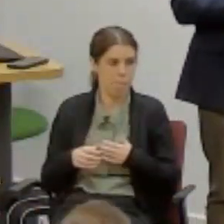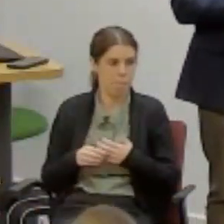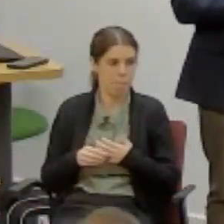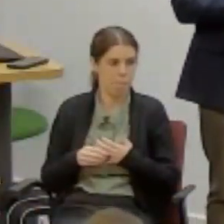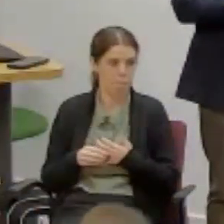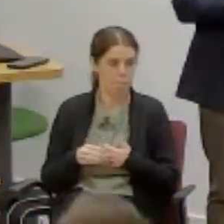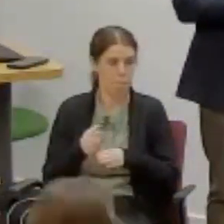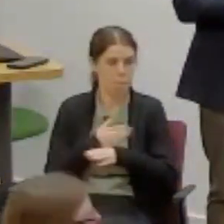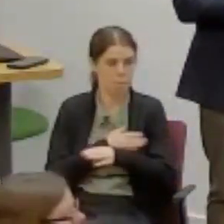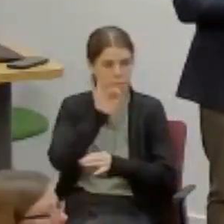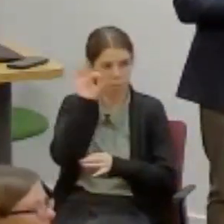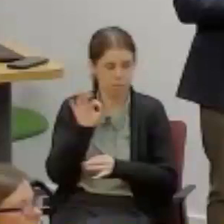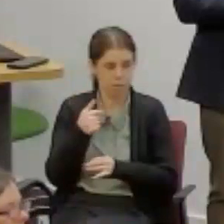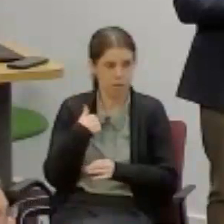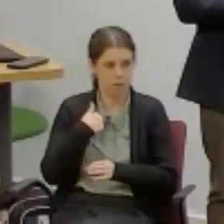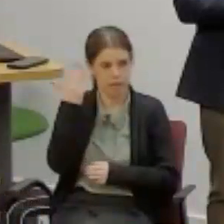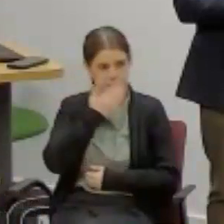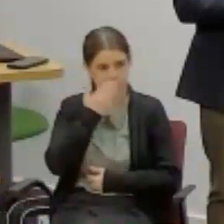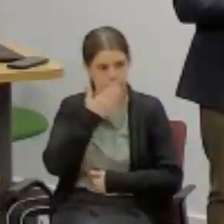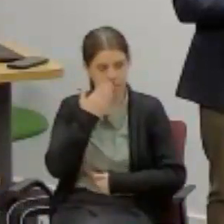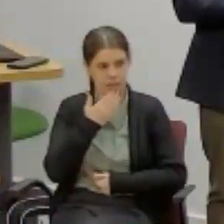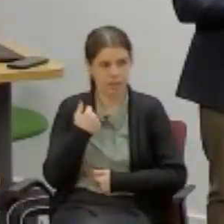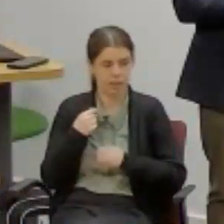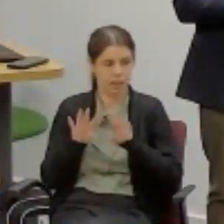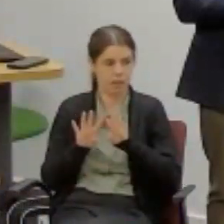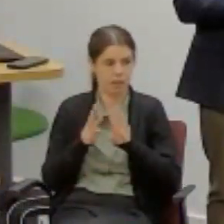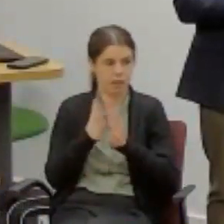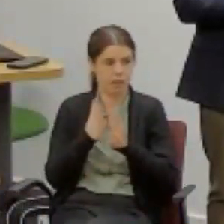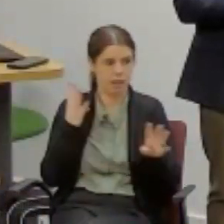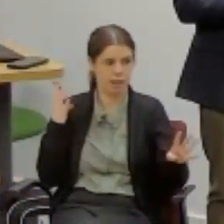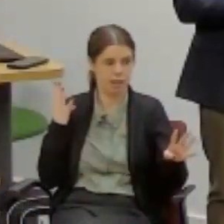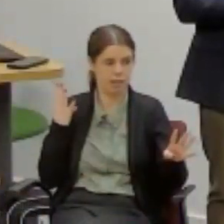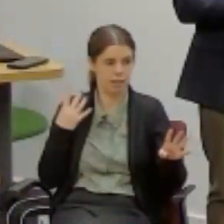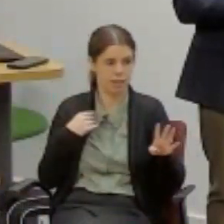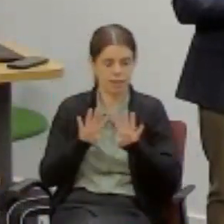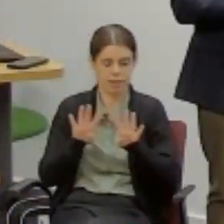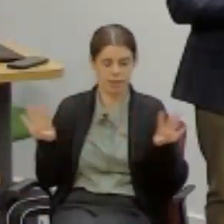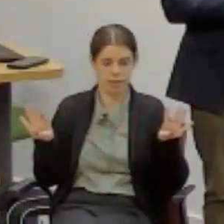When we were at school, we were me to line up and hit our balls, whatever we were interested